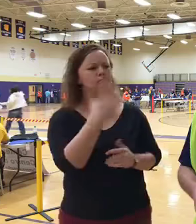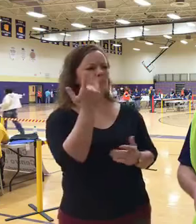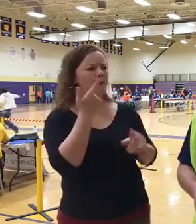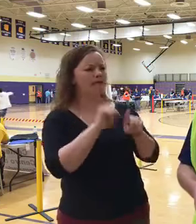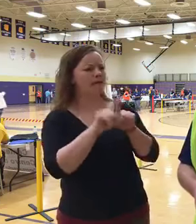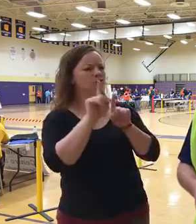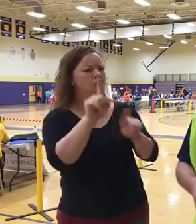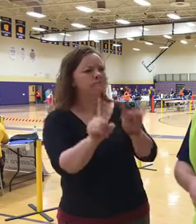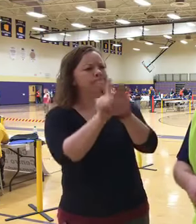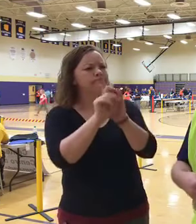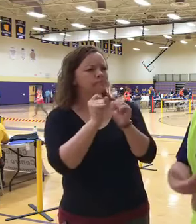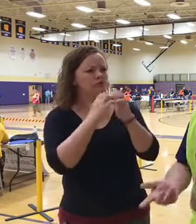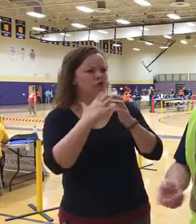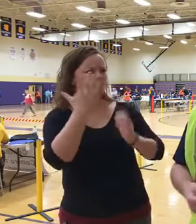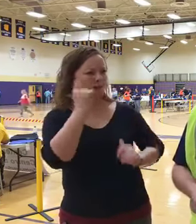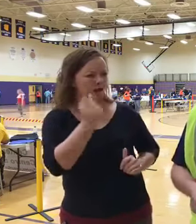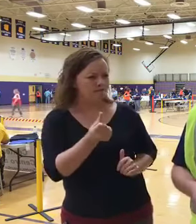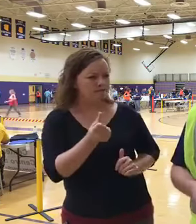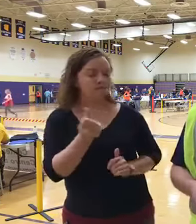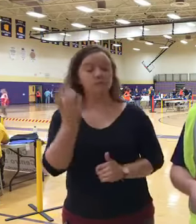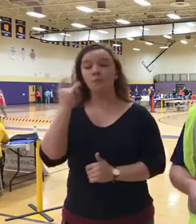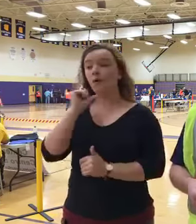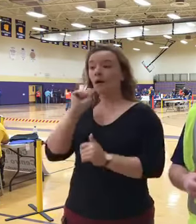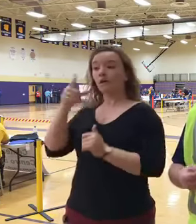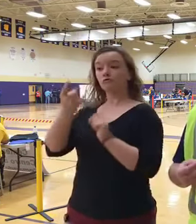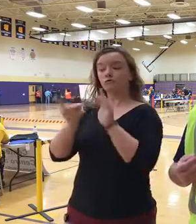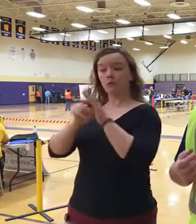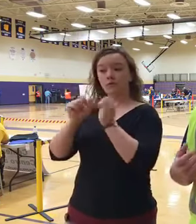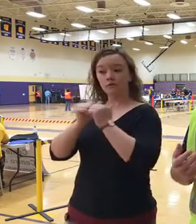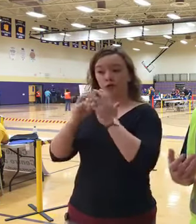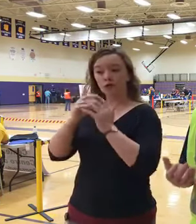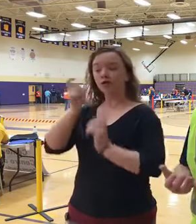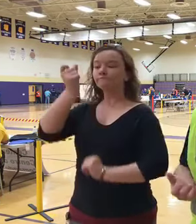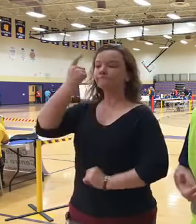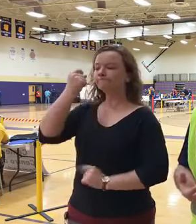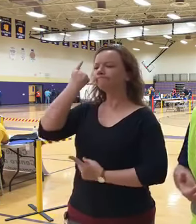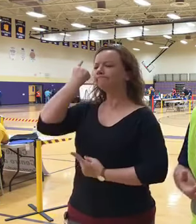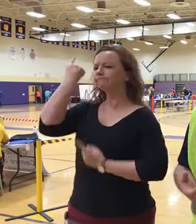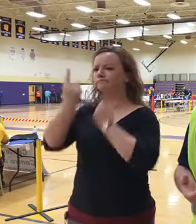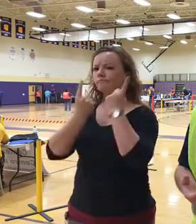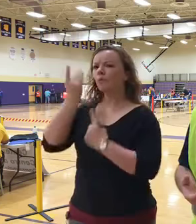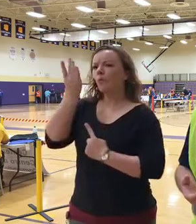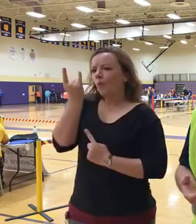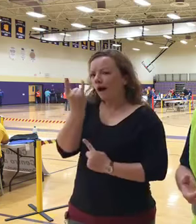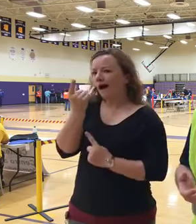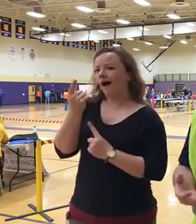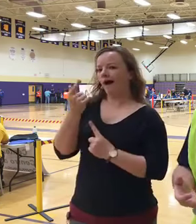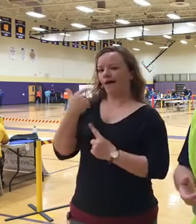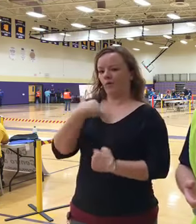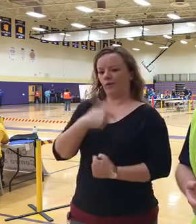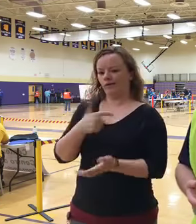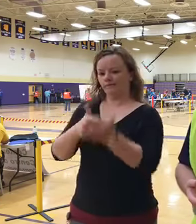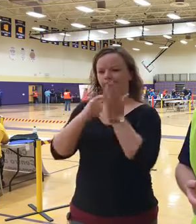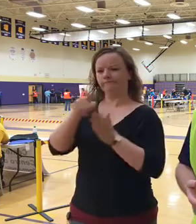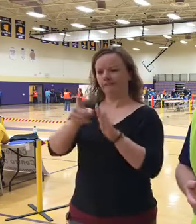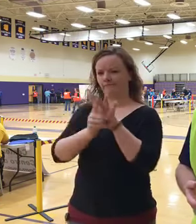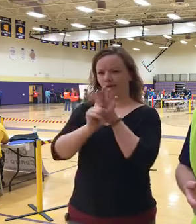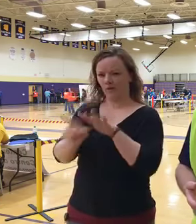Why can’t you just go to a shelter? So you got to think of why you’re being evacuated if you lived within the ten mile